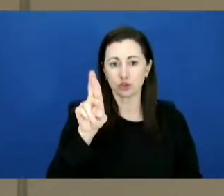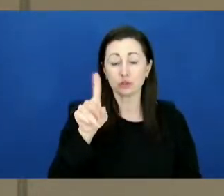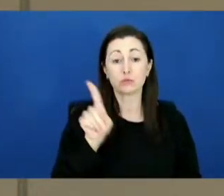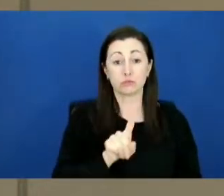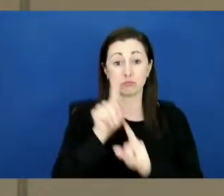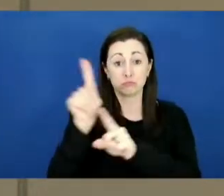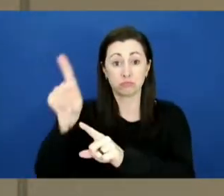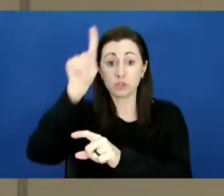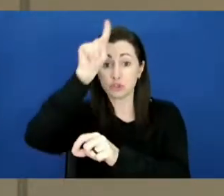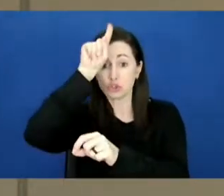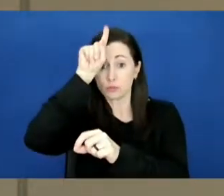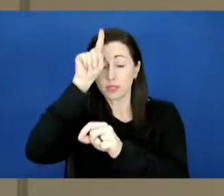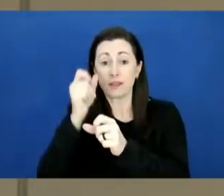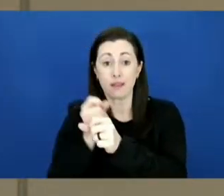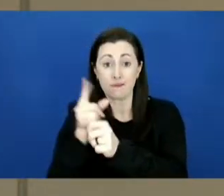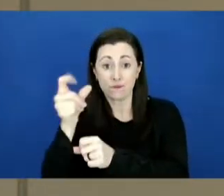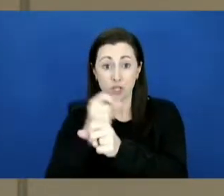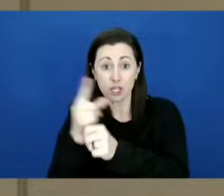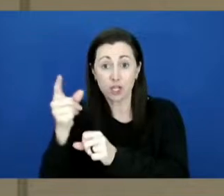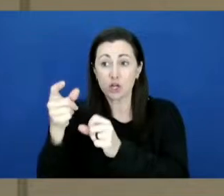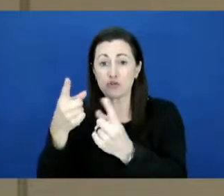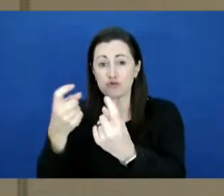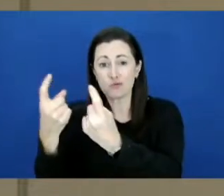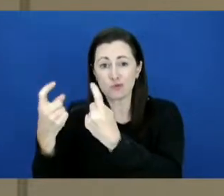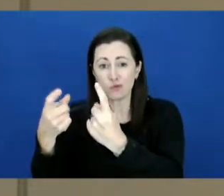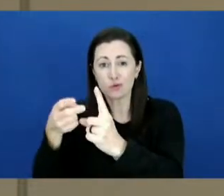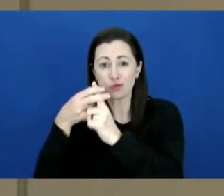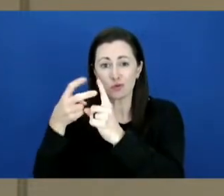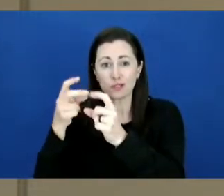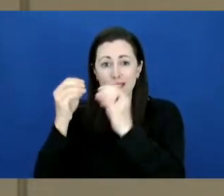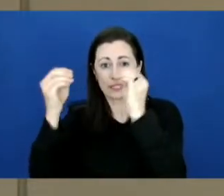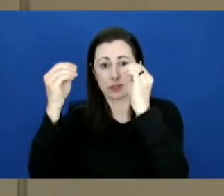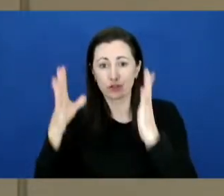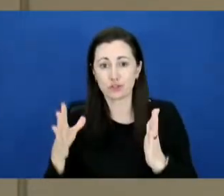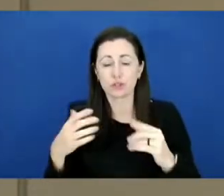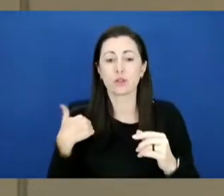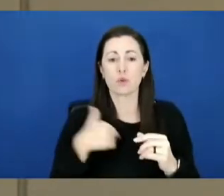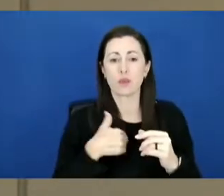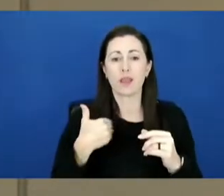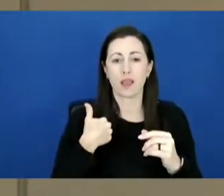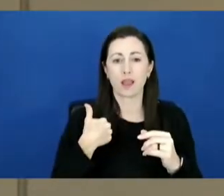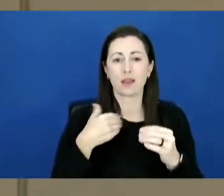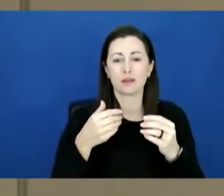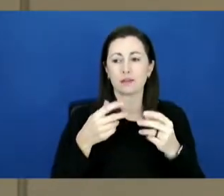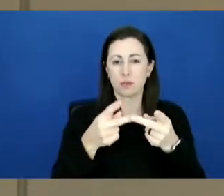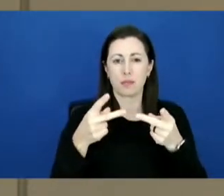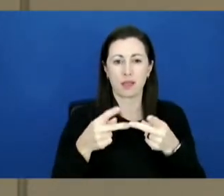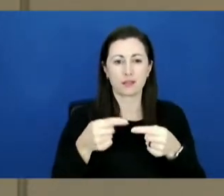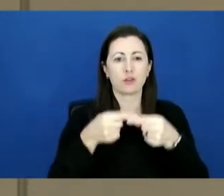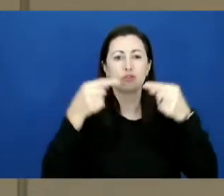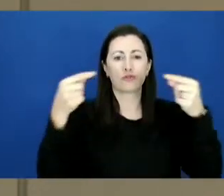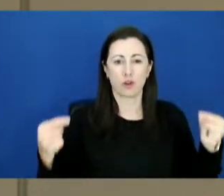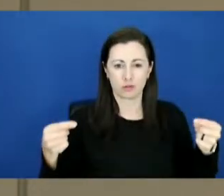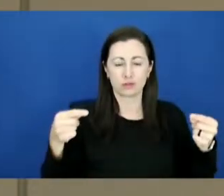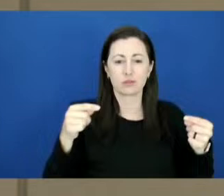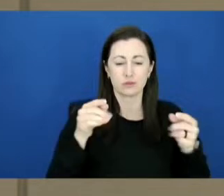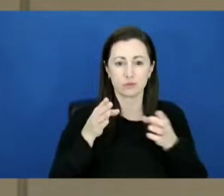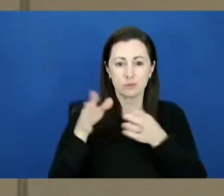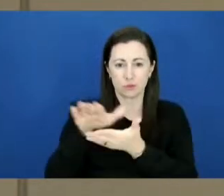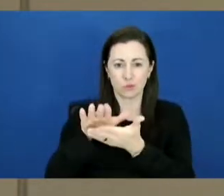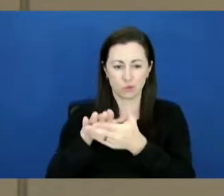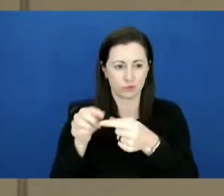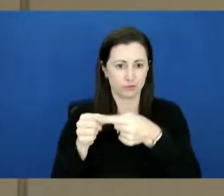WOULD GO TO GERMANY EVERY YEAR,